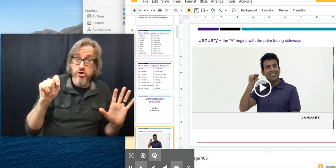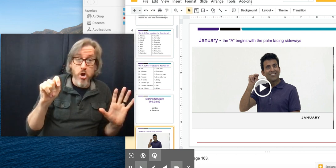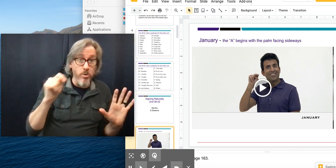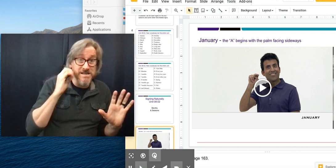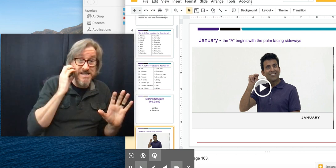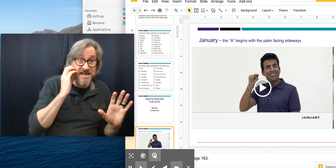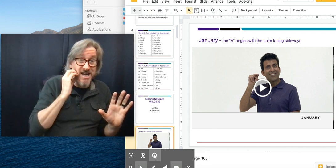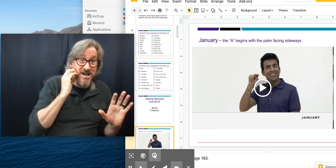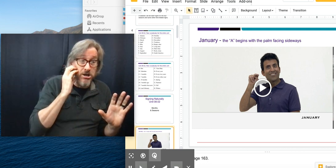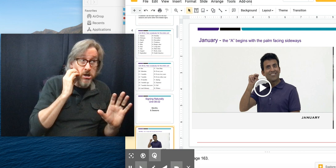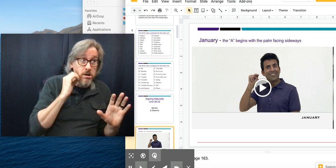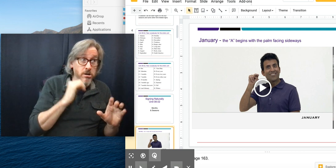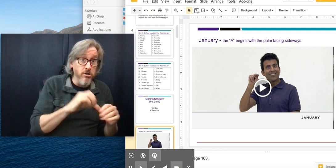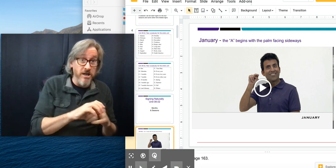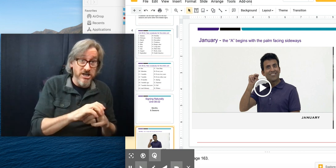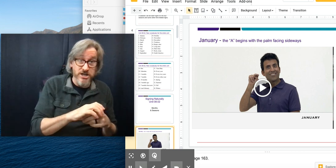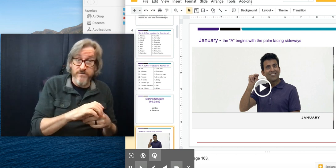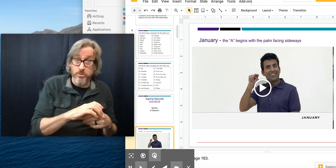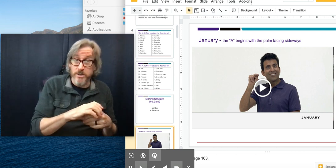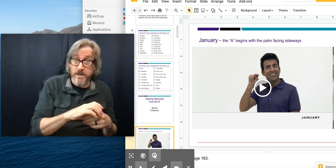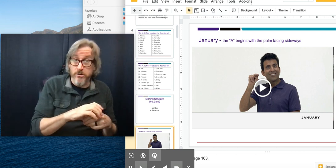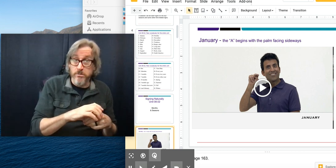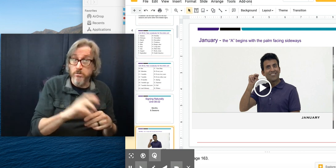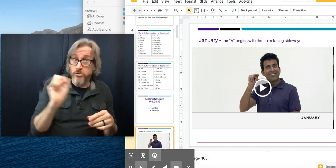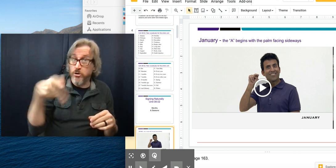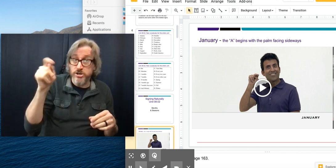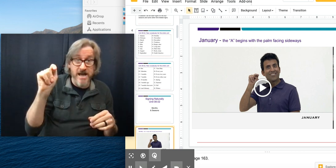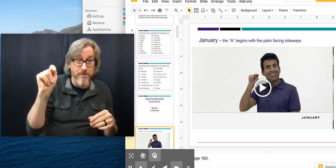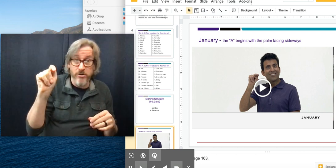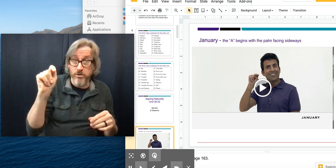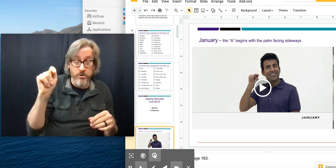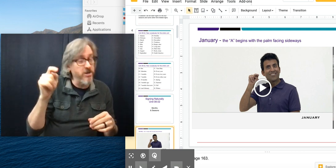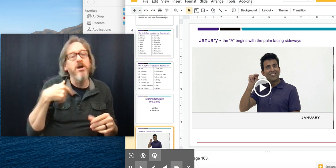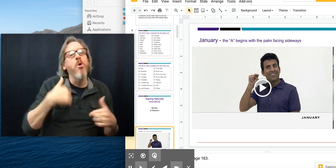no one is seeing each individual letter they're just happening really quickly